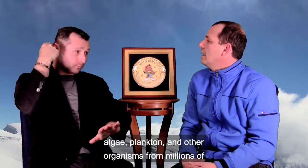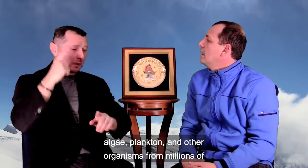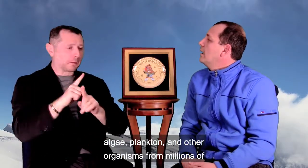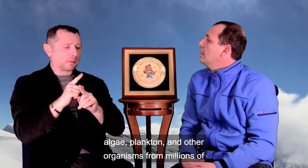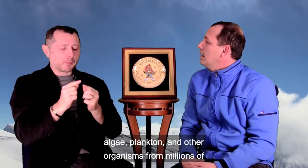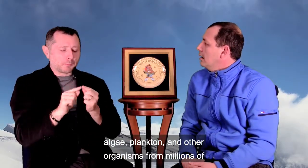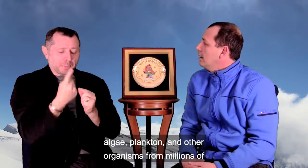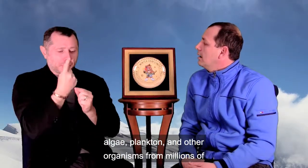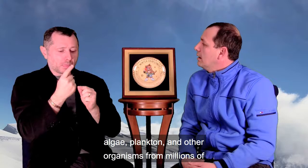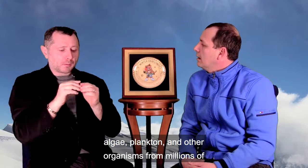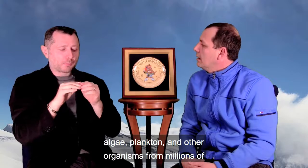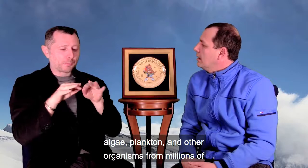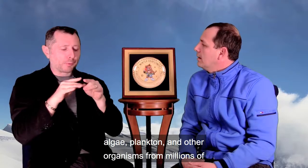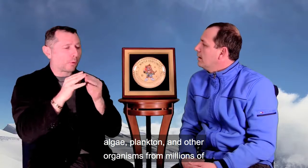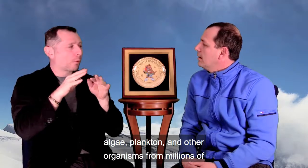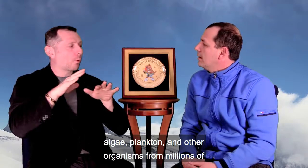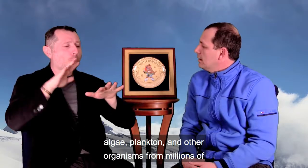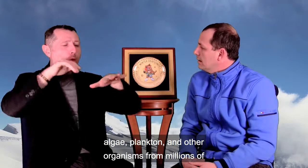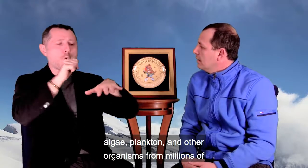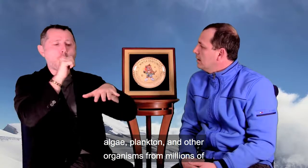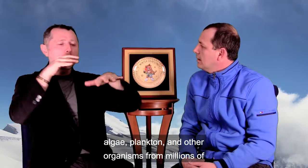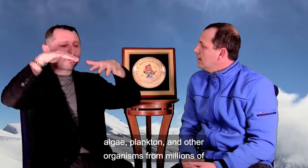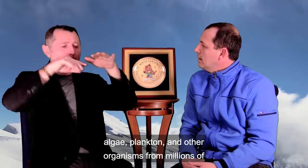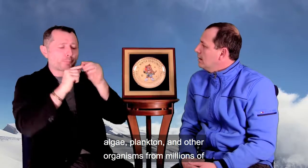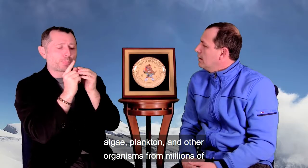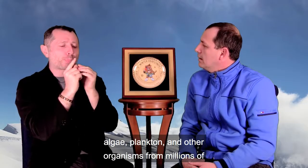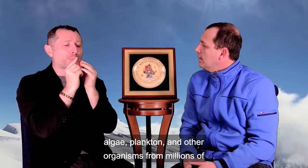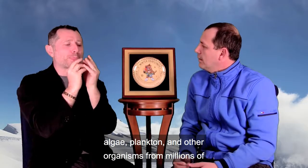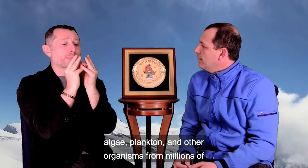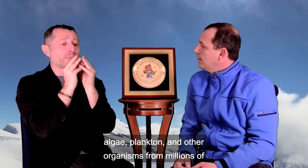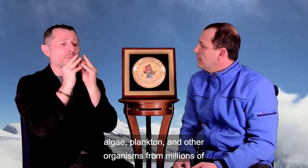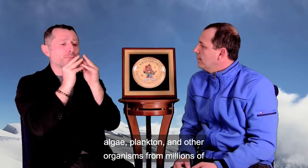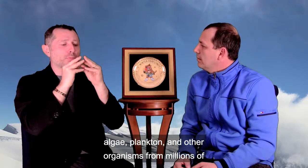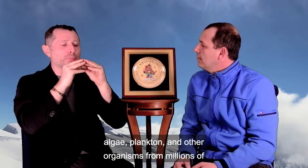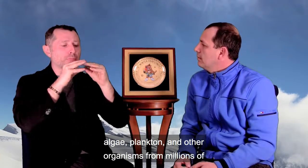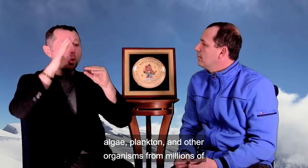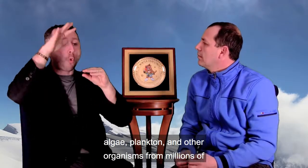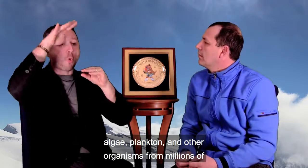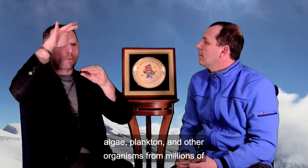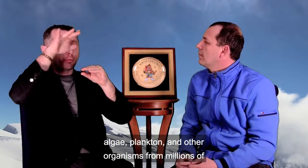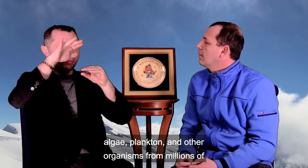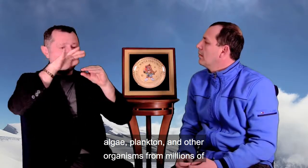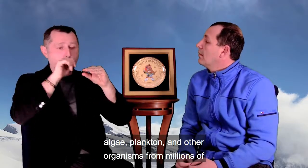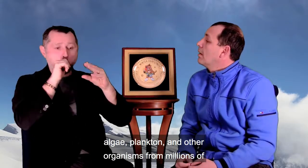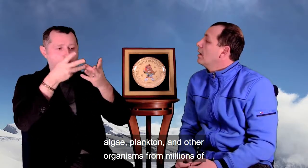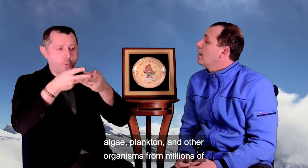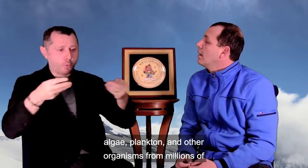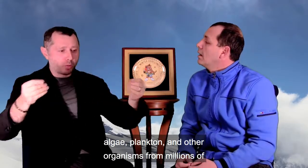algae, plankton, and other organisms from millions of